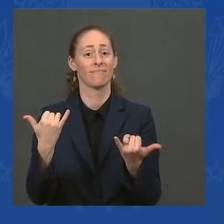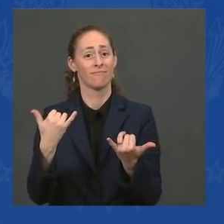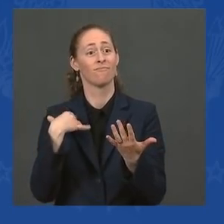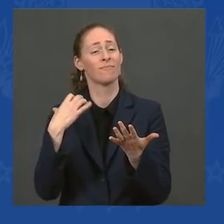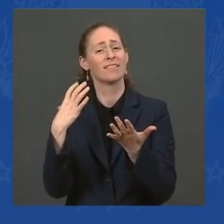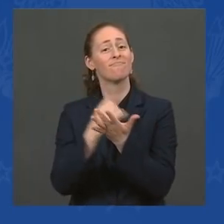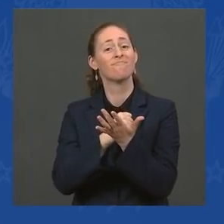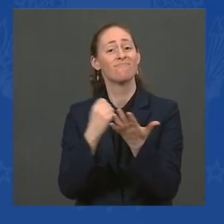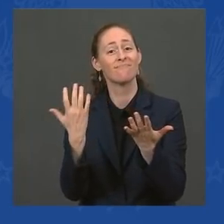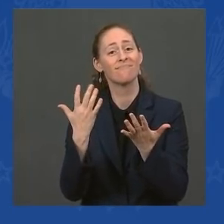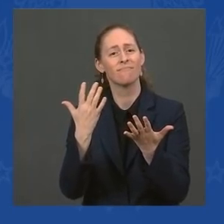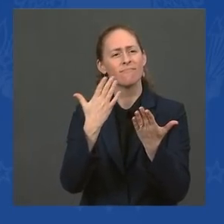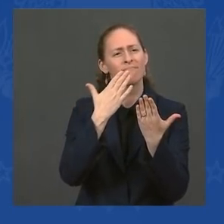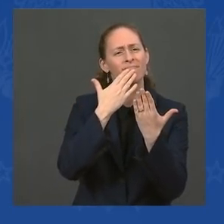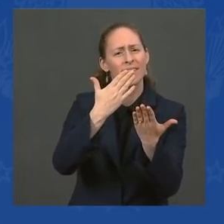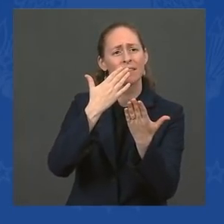you can take these off while we're speaking.